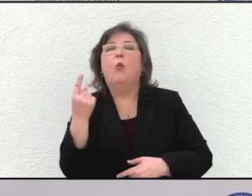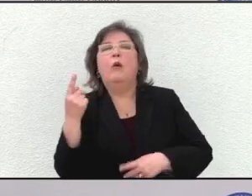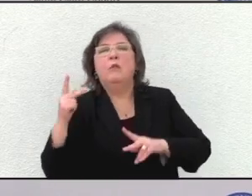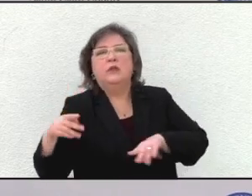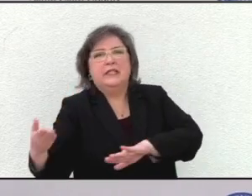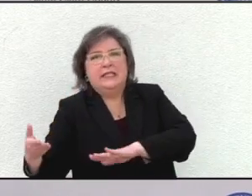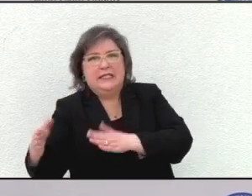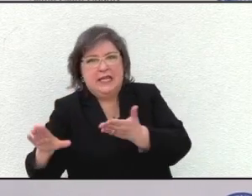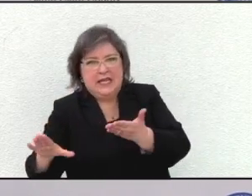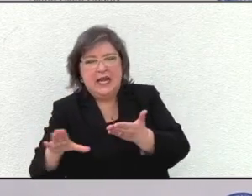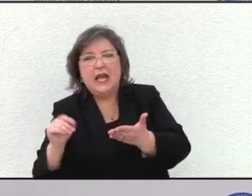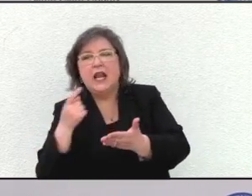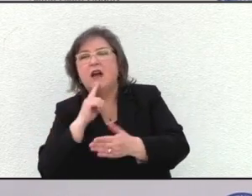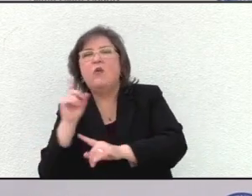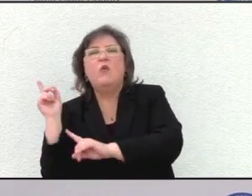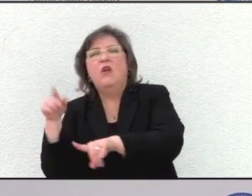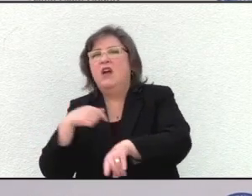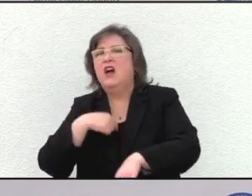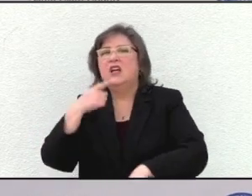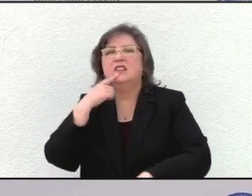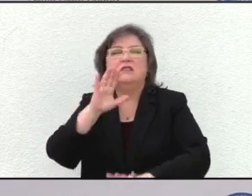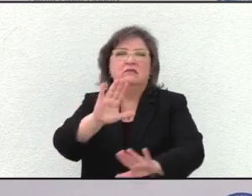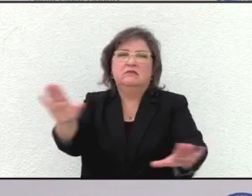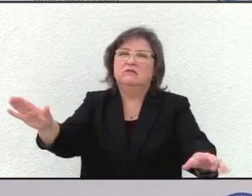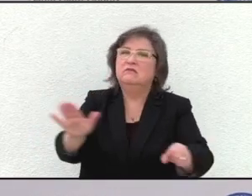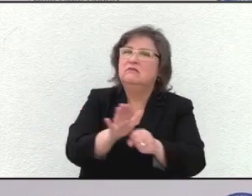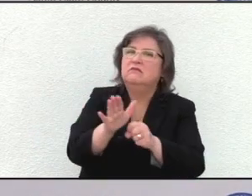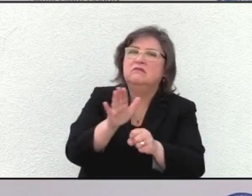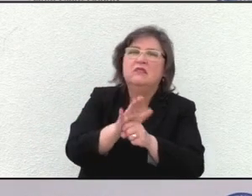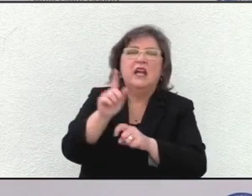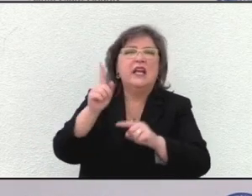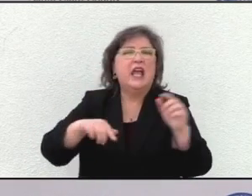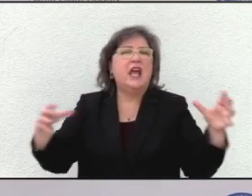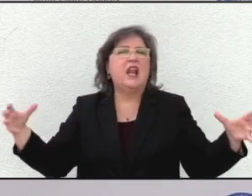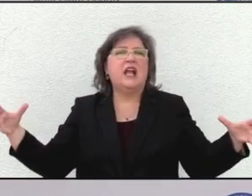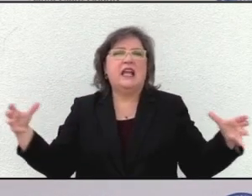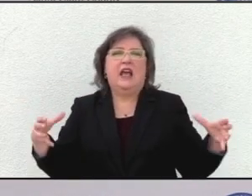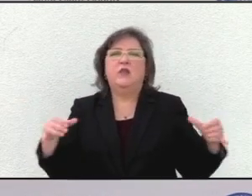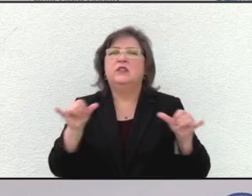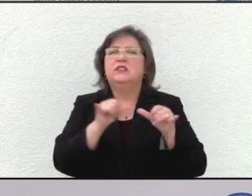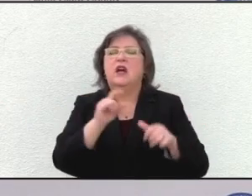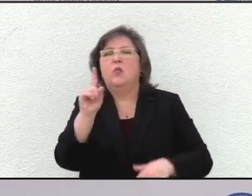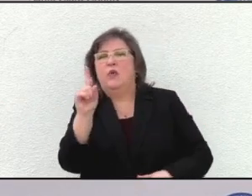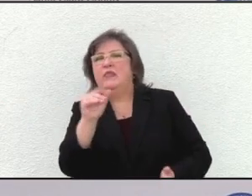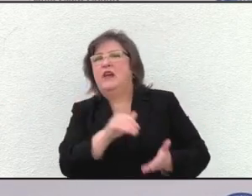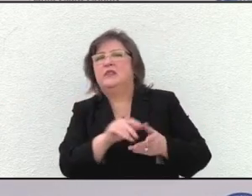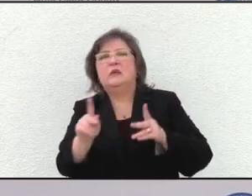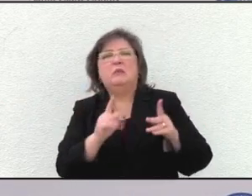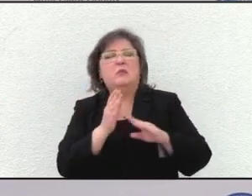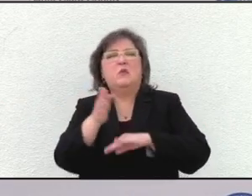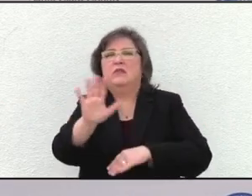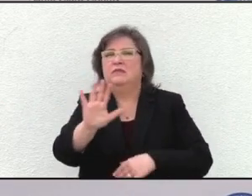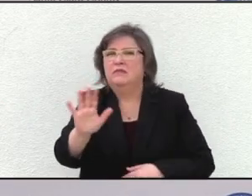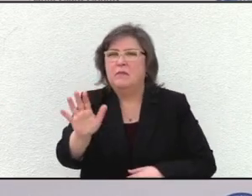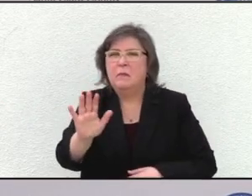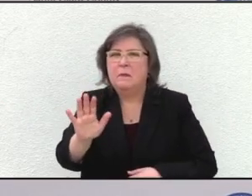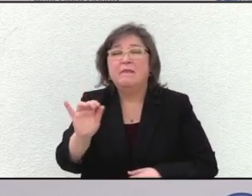more than a thousand people. Today we have recorded almost a hundred and eleven thousand